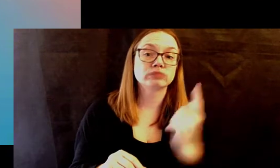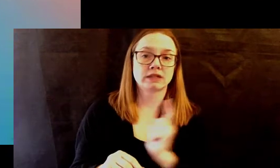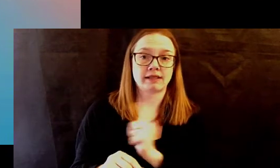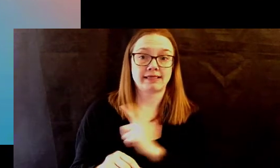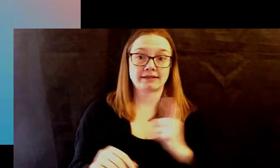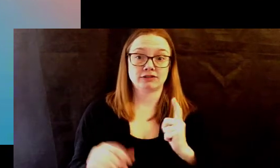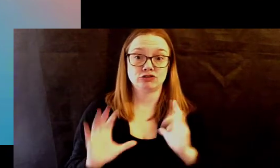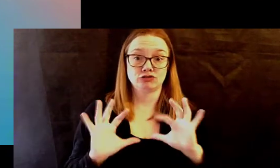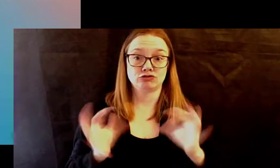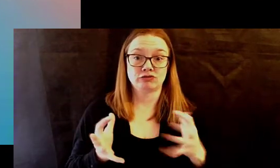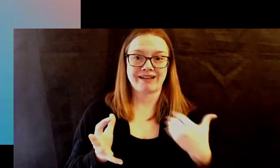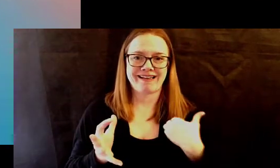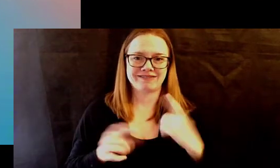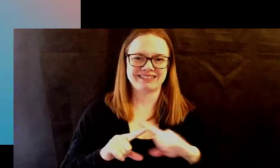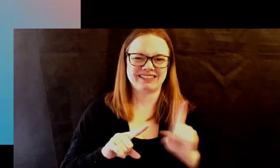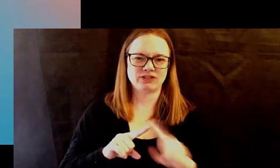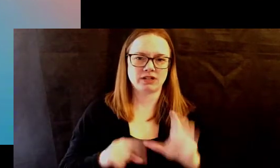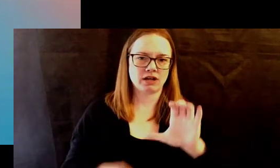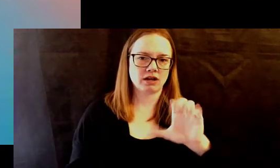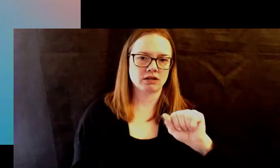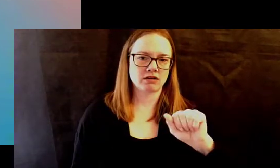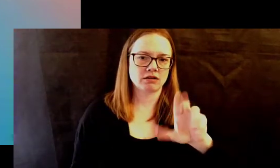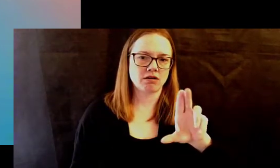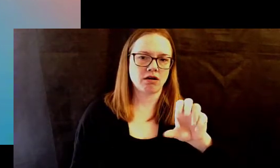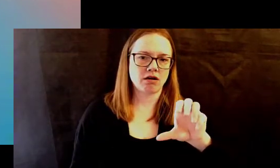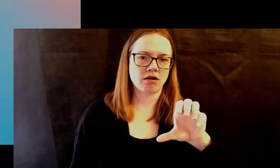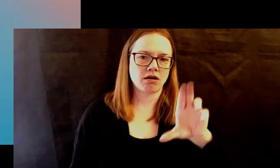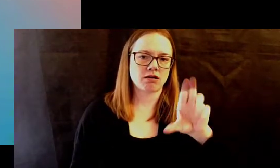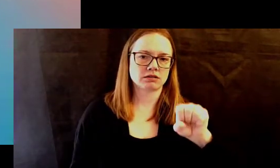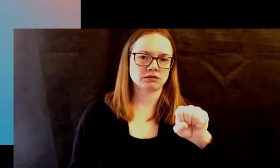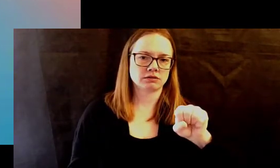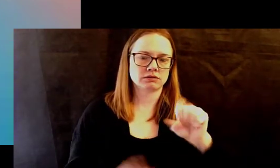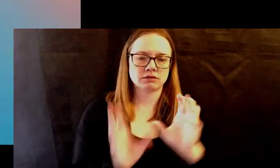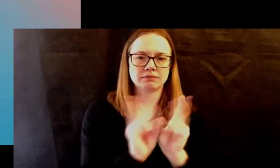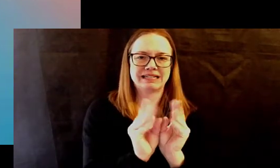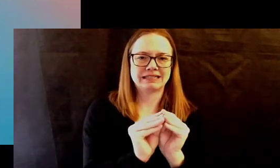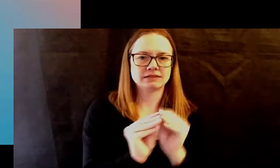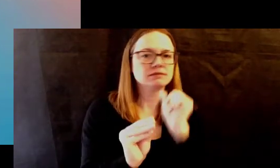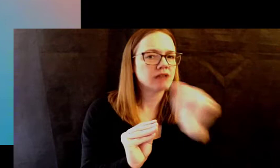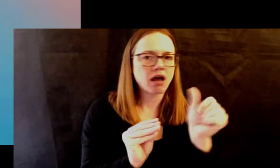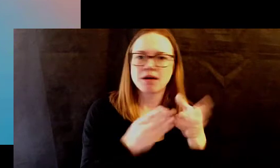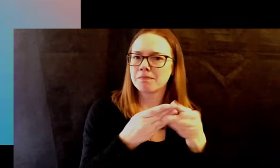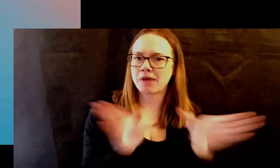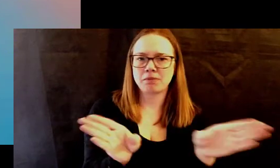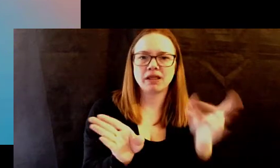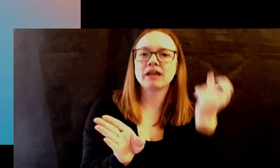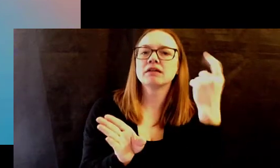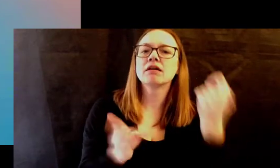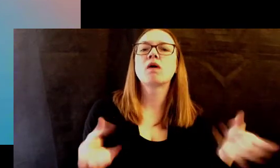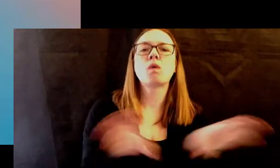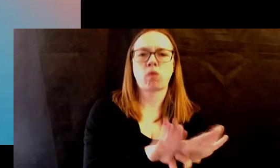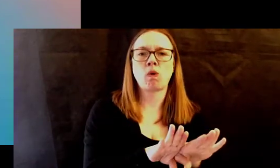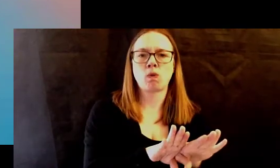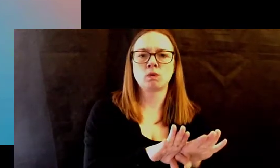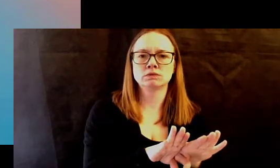has different caucus meetings, some of those may not be public. And that's where we have some different opportunities